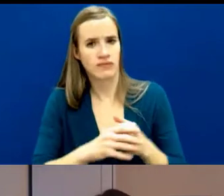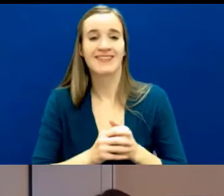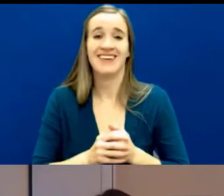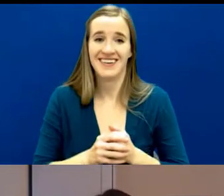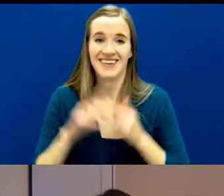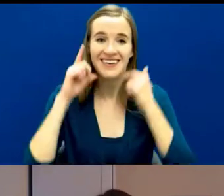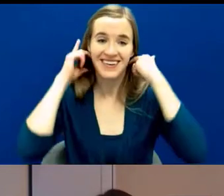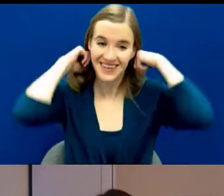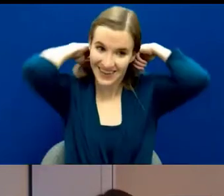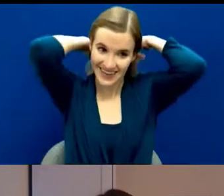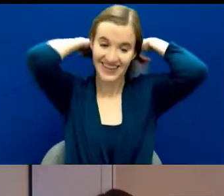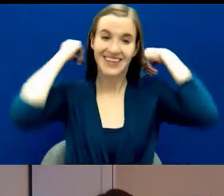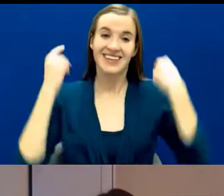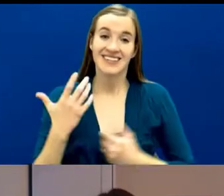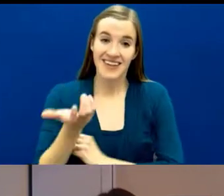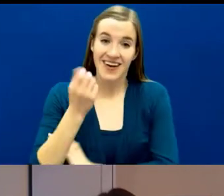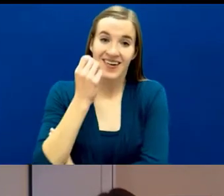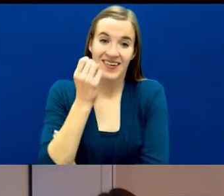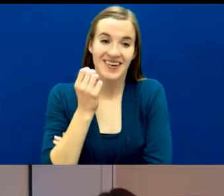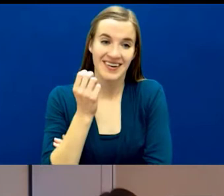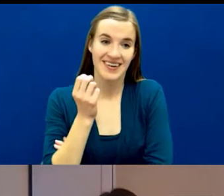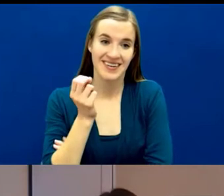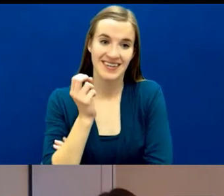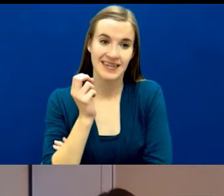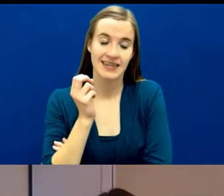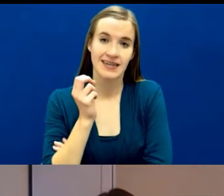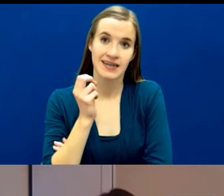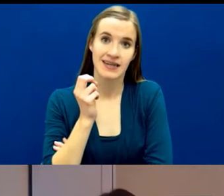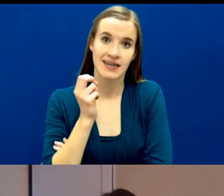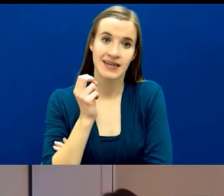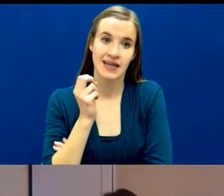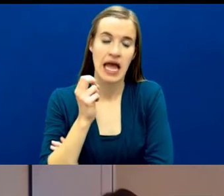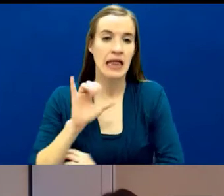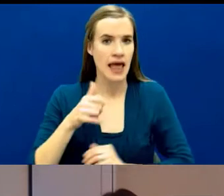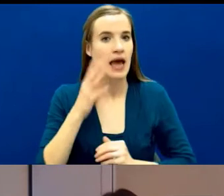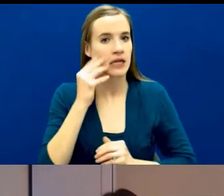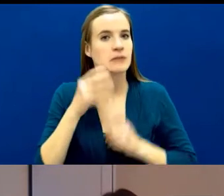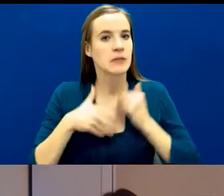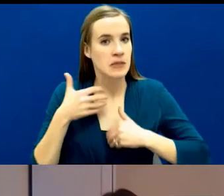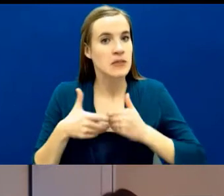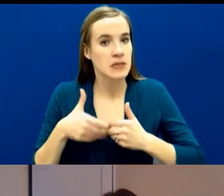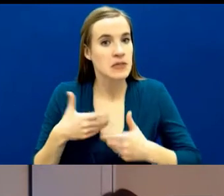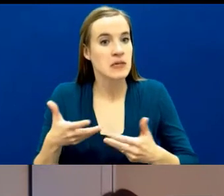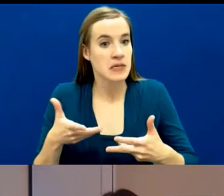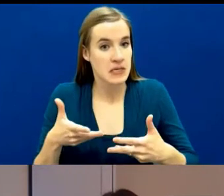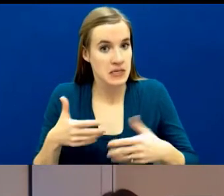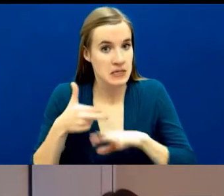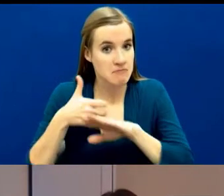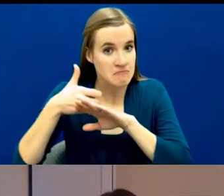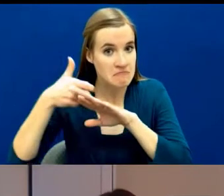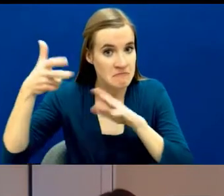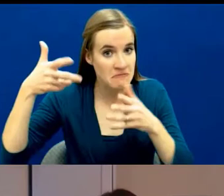end of it, by the end of that I did end up I did end up being able to eat with